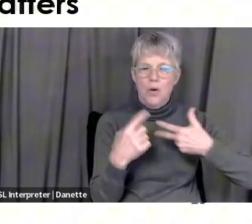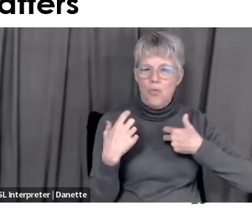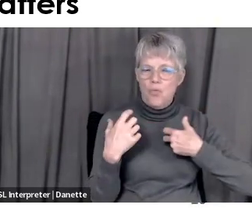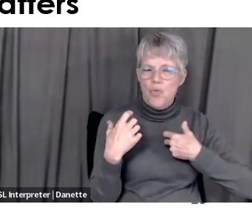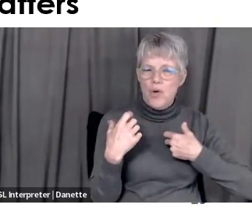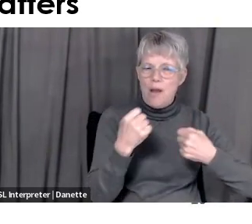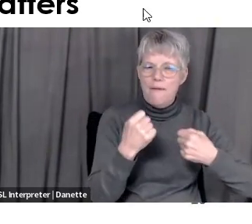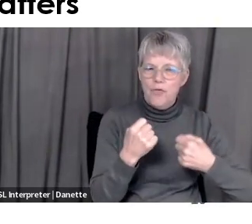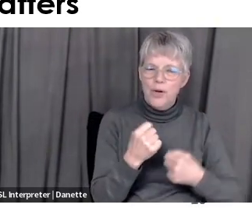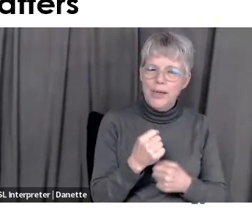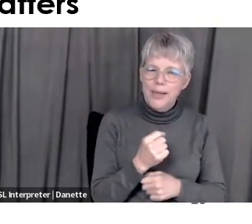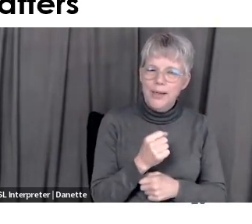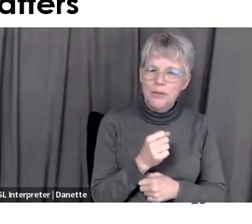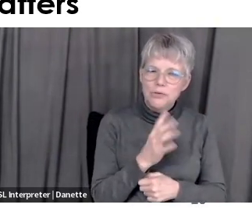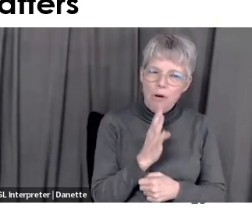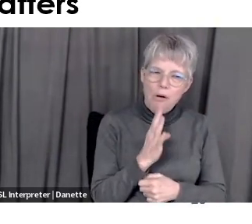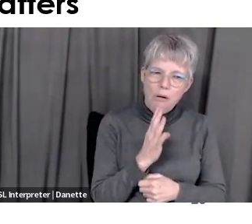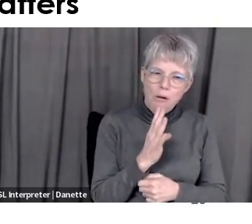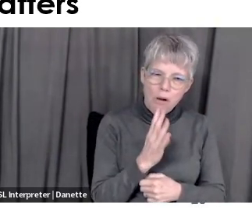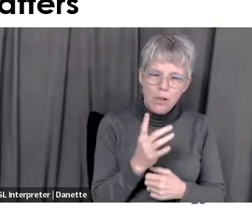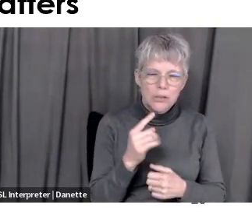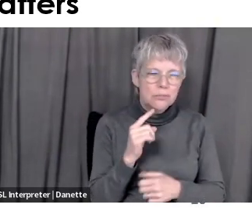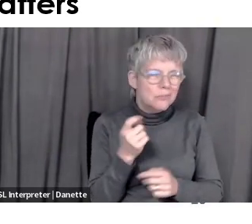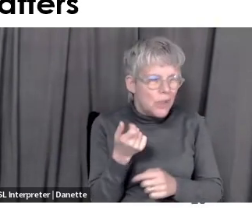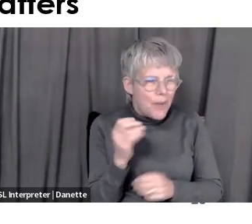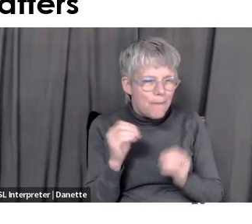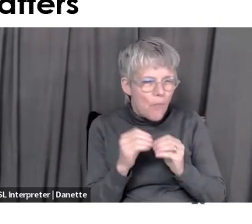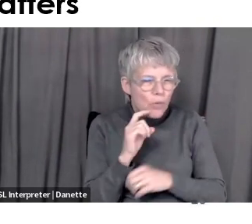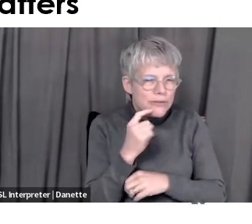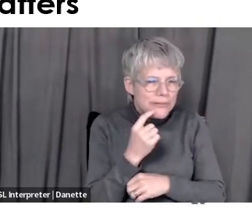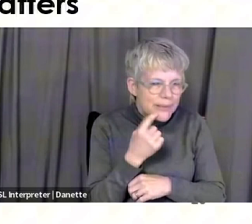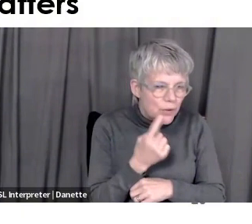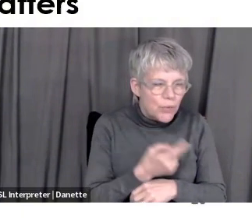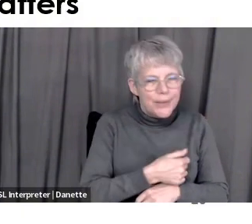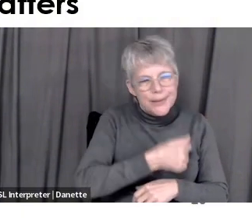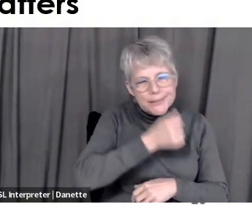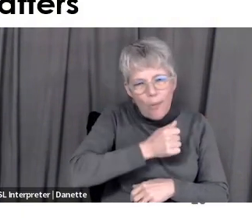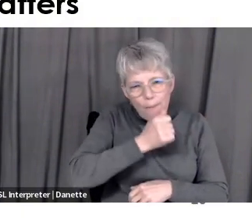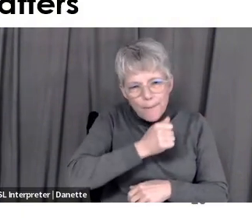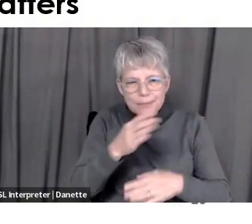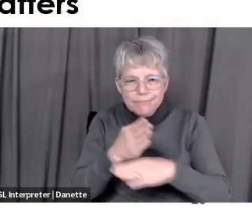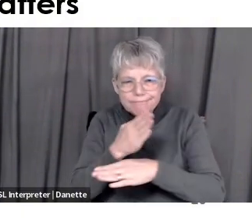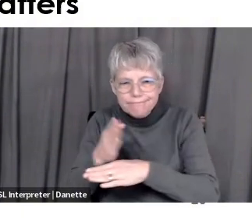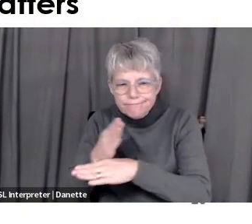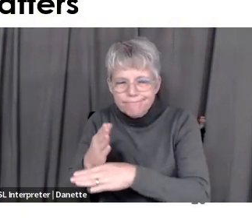So these are a little bit more serious topics related to recovery from substance use disorders, coping tools, gratitude.